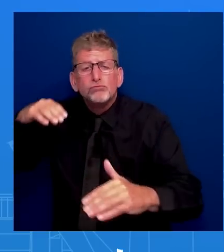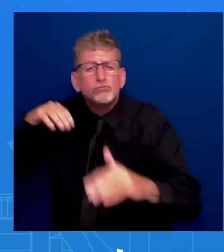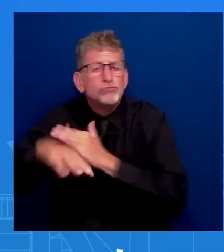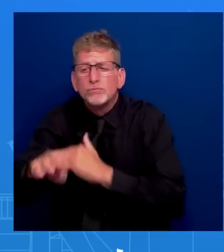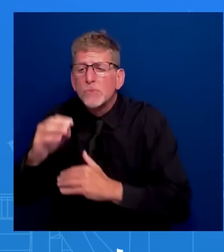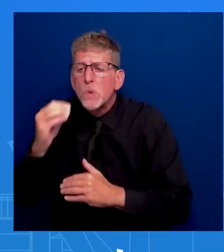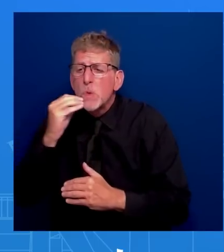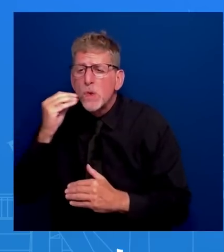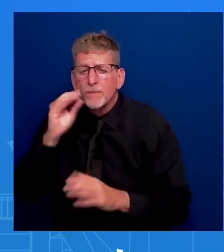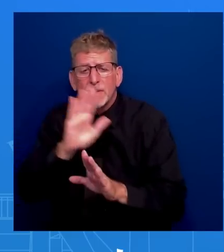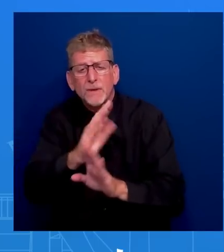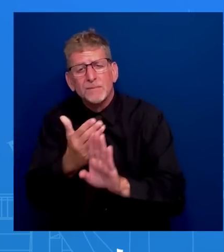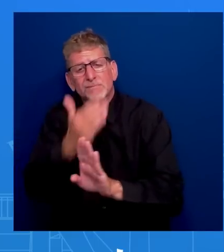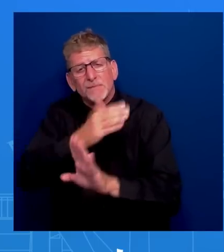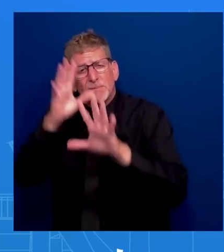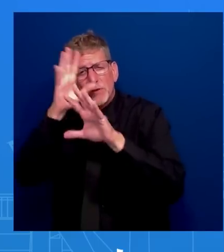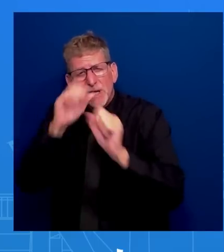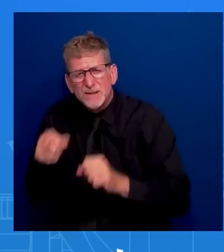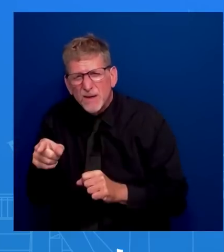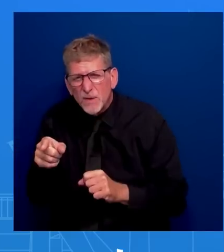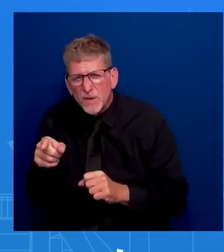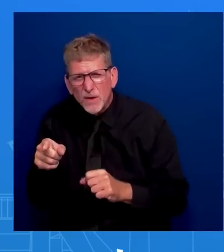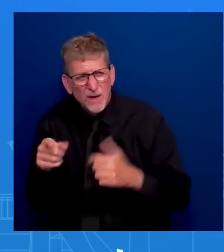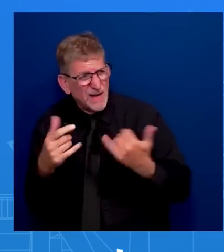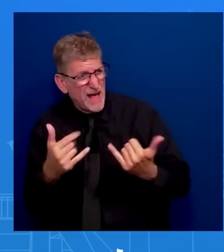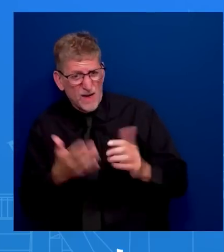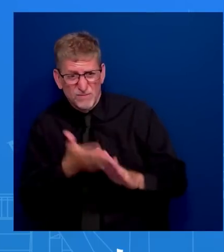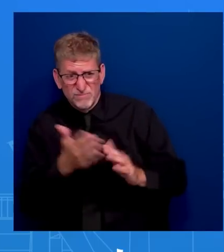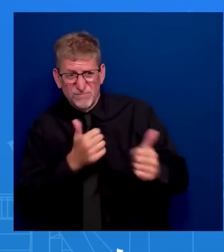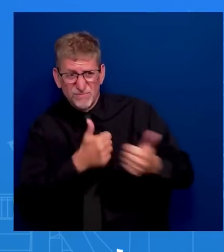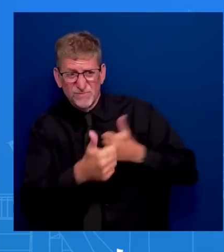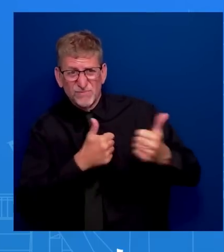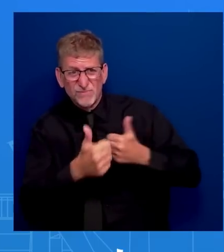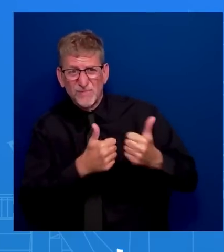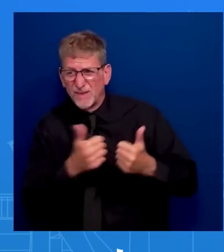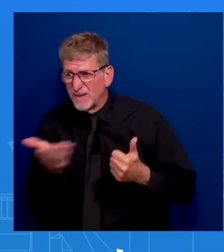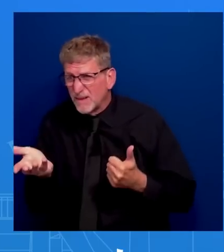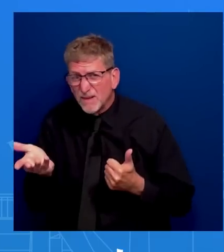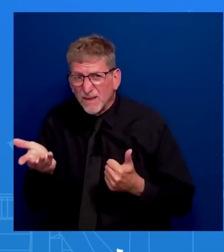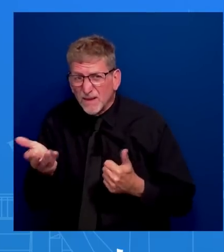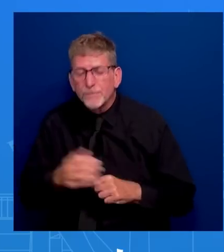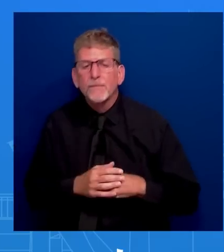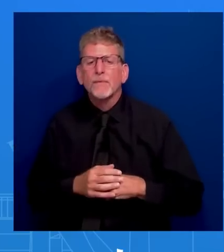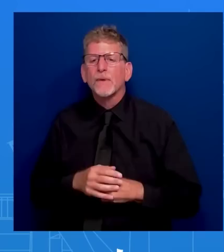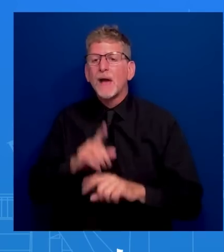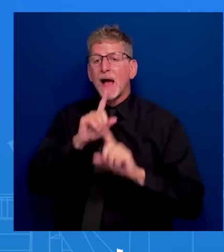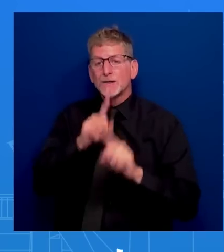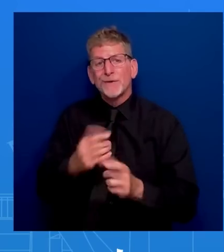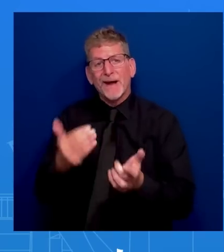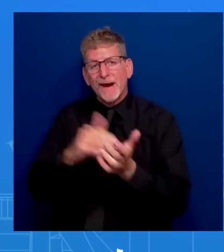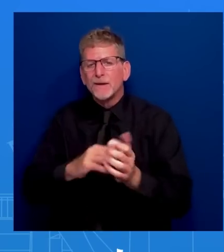Ms. Jean-Pierre: Again, we're just not going to comment on any ongoing investigations from here. The Press: And to Republicans who say it reeks of politics?